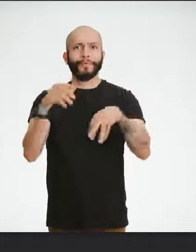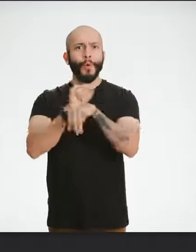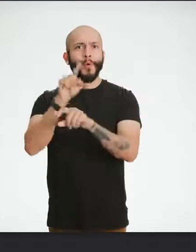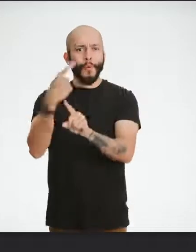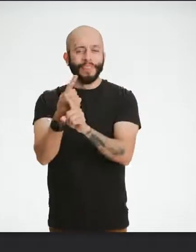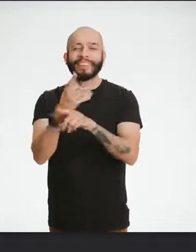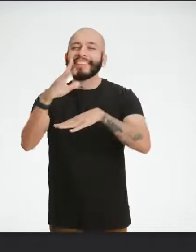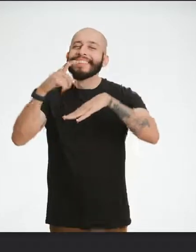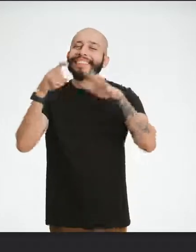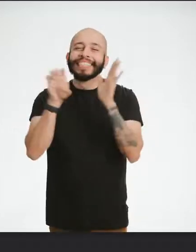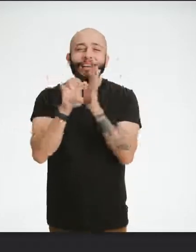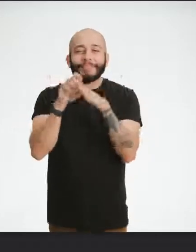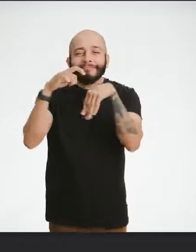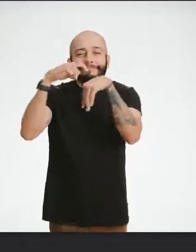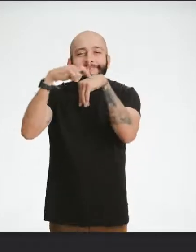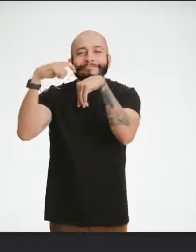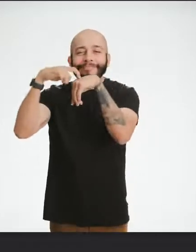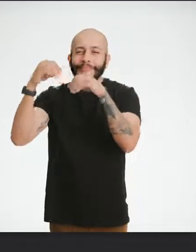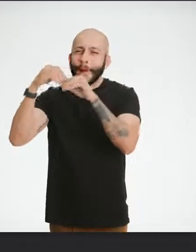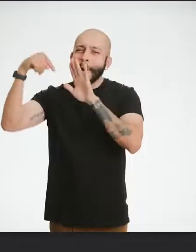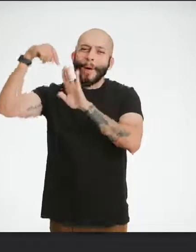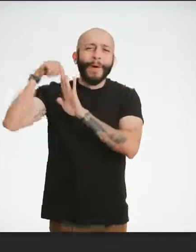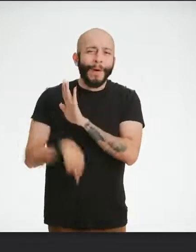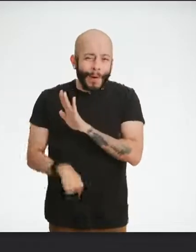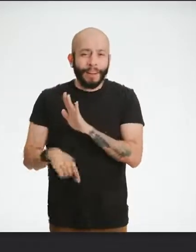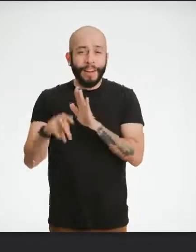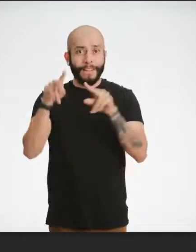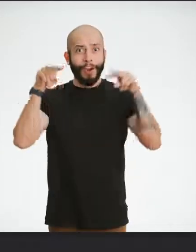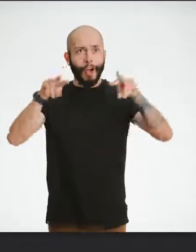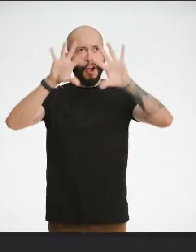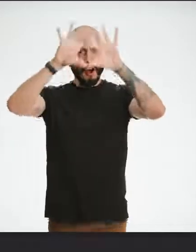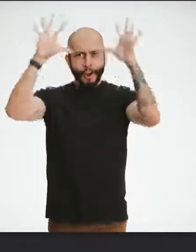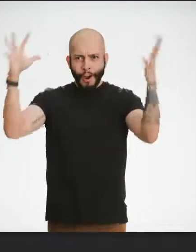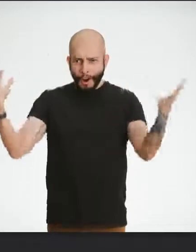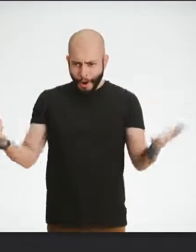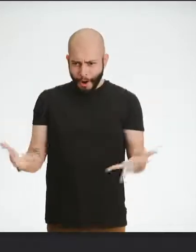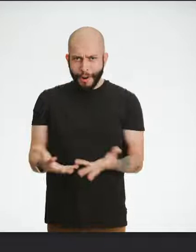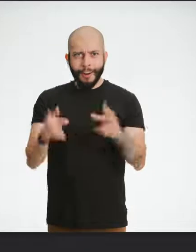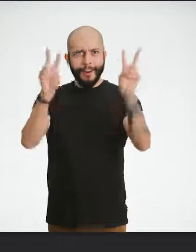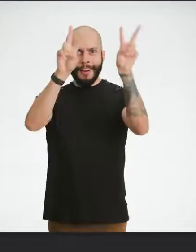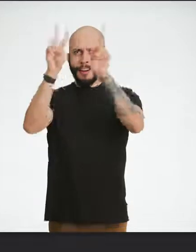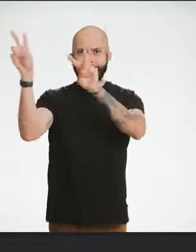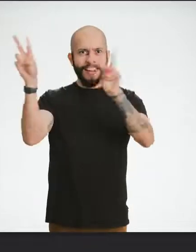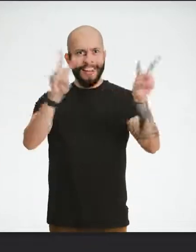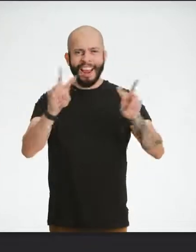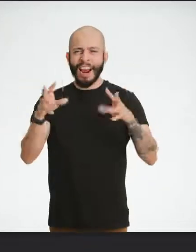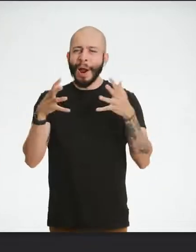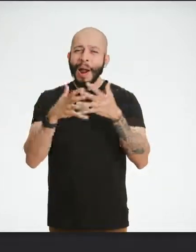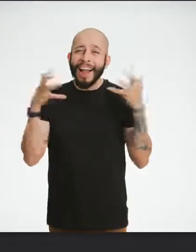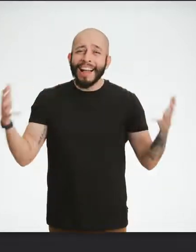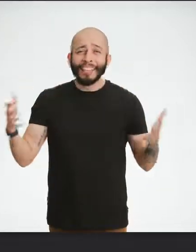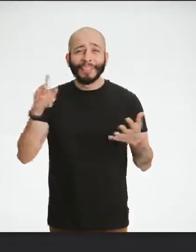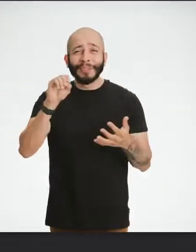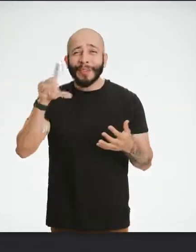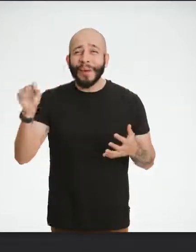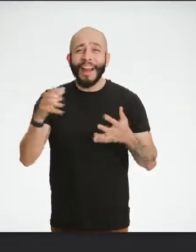And those examples are really just scratching the surface. Across the board at every level, there are new tools and APIs with the power that you